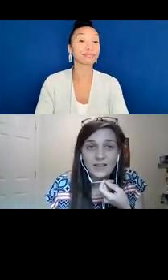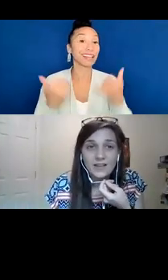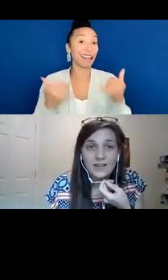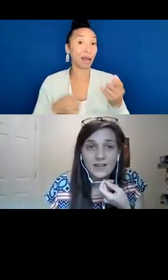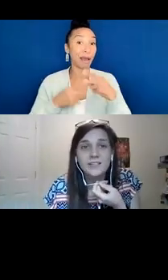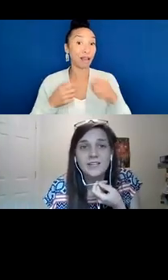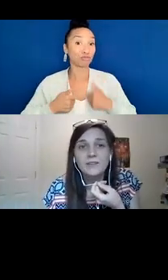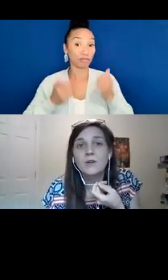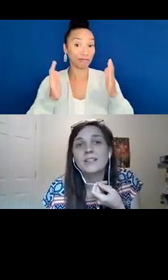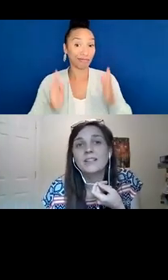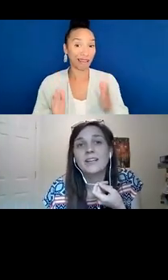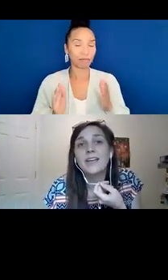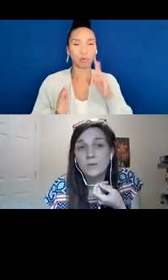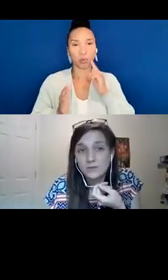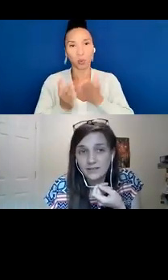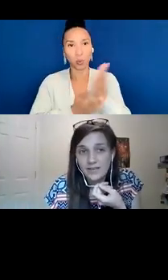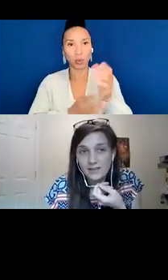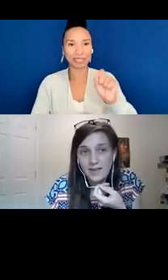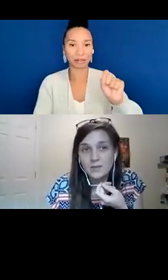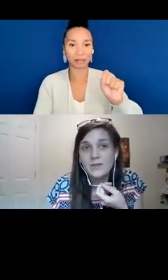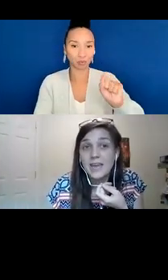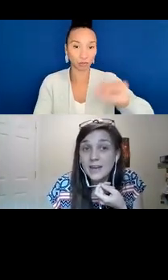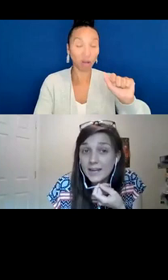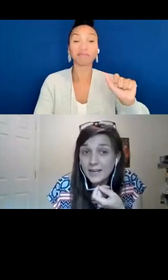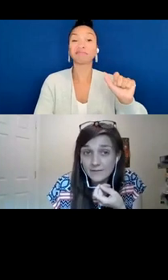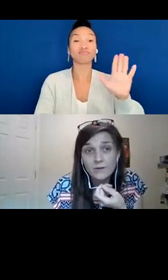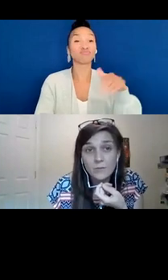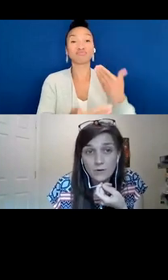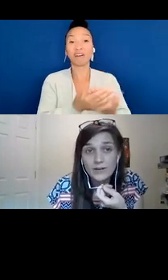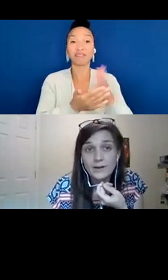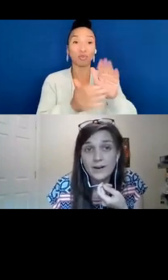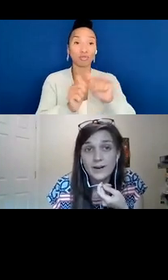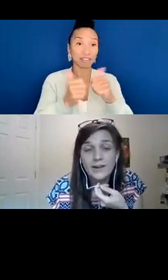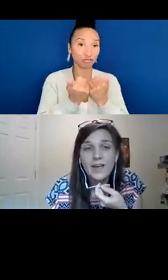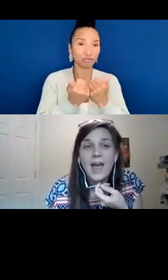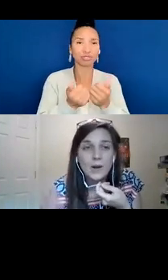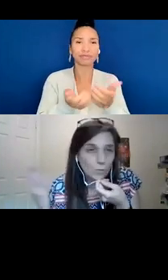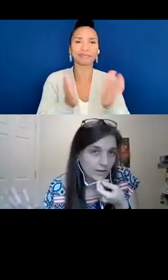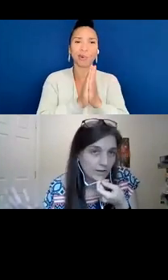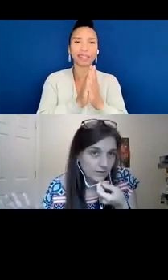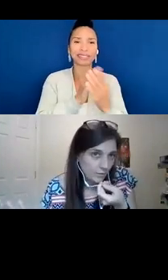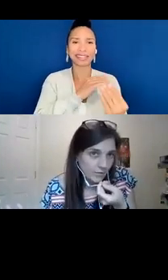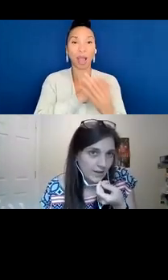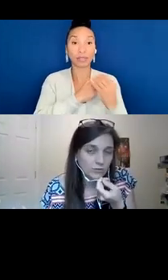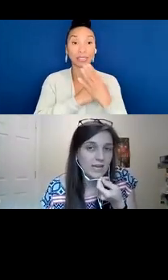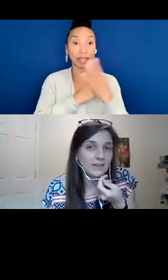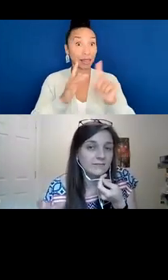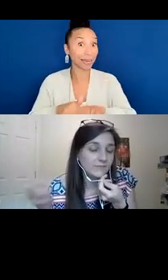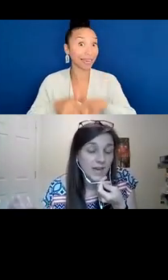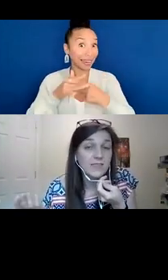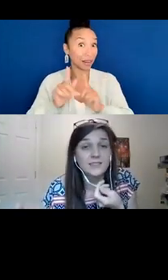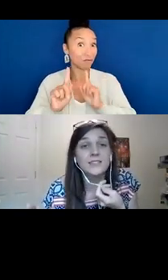to your agency requesting counseling at the beginning of the reporting period. And we're assuming, actually, that this